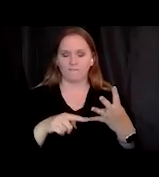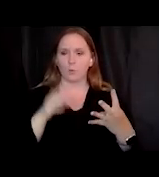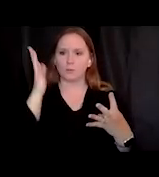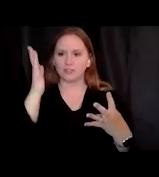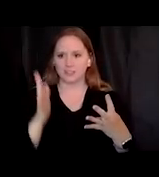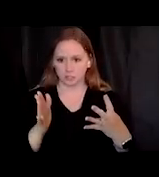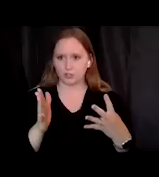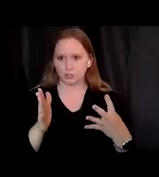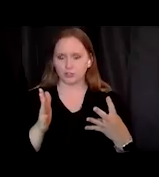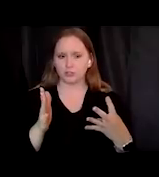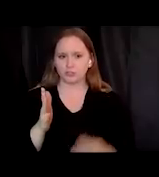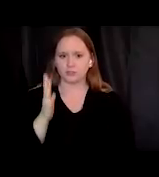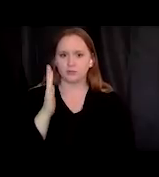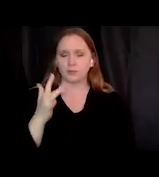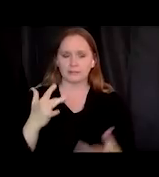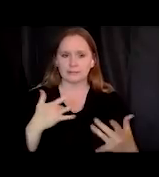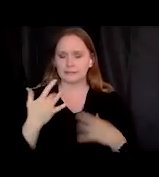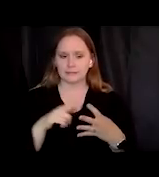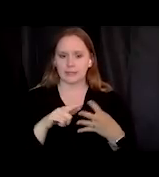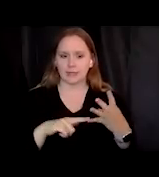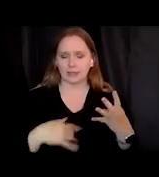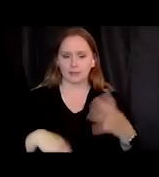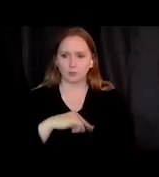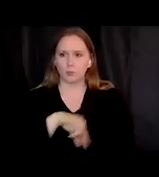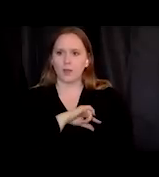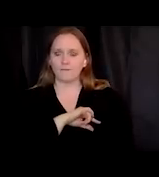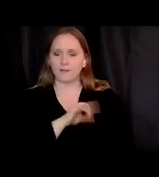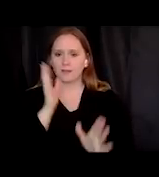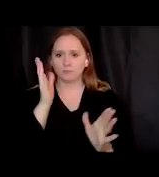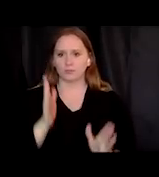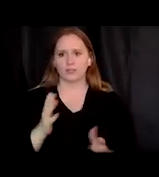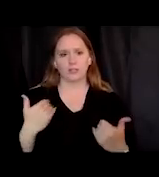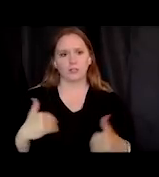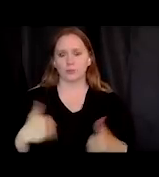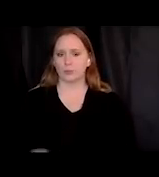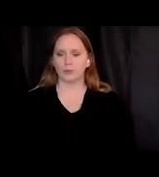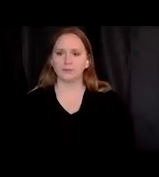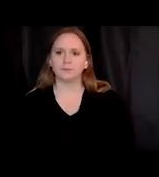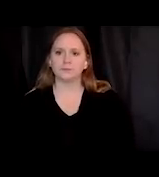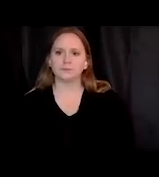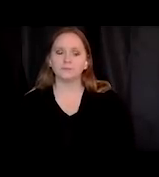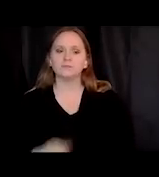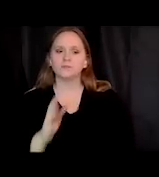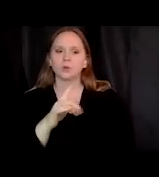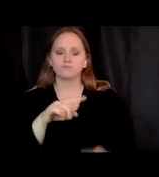really exciting, qualified presenters. And so they'll present for about an hour,